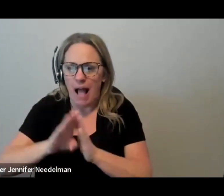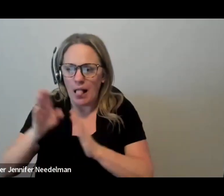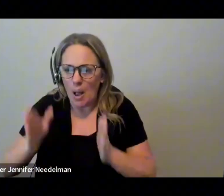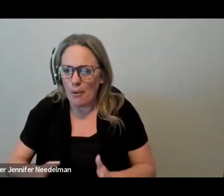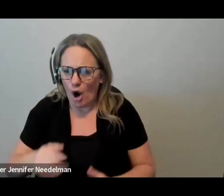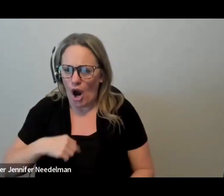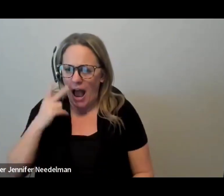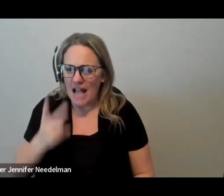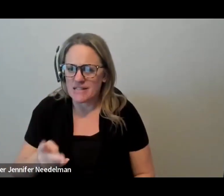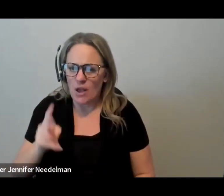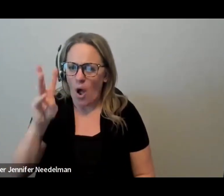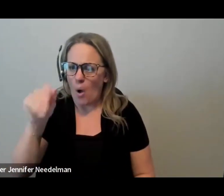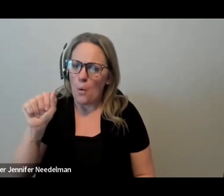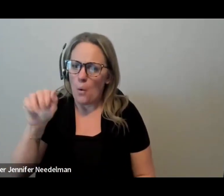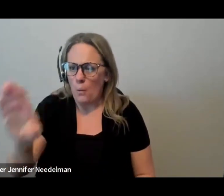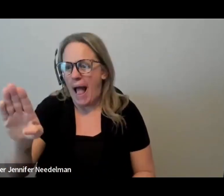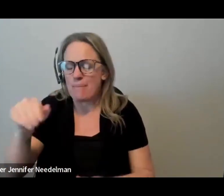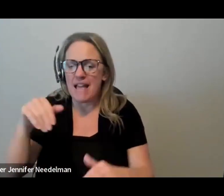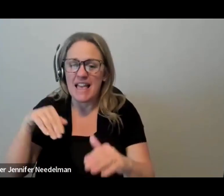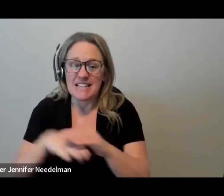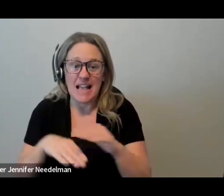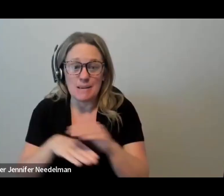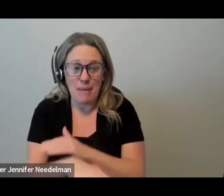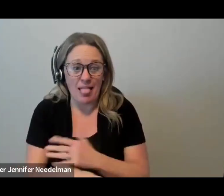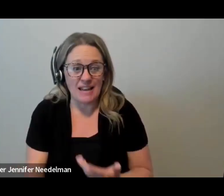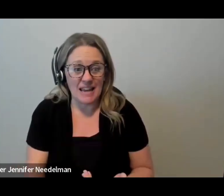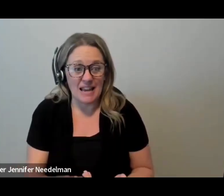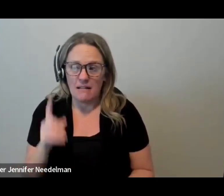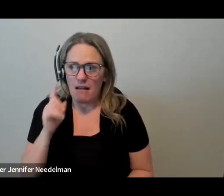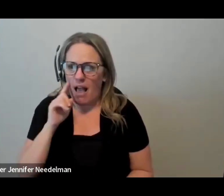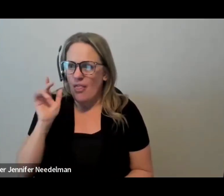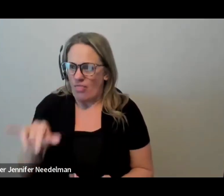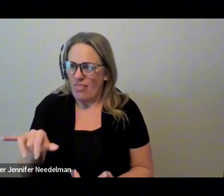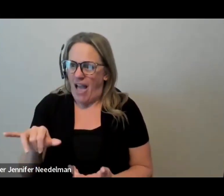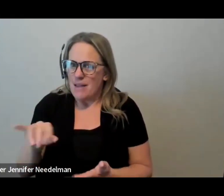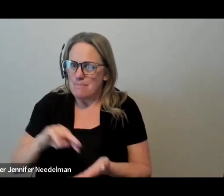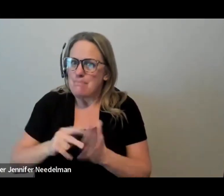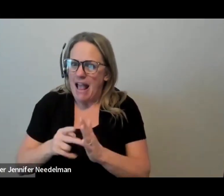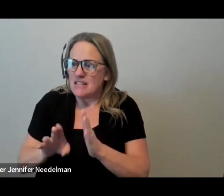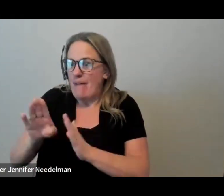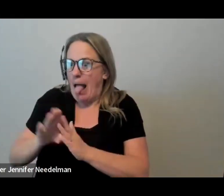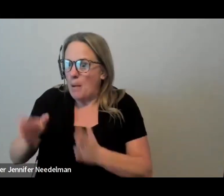and I thought that was what they called developer. 'cause I was like really young in my computer science